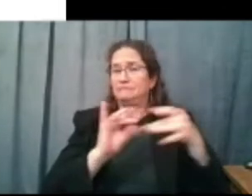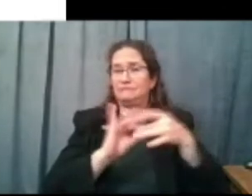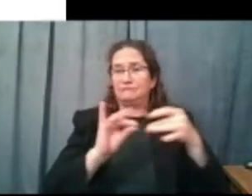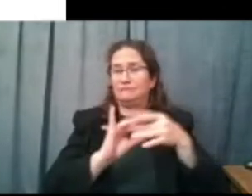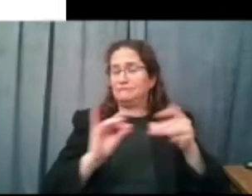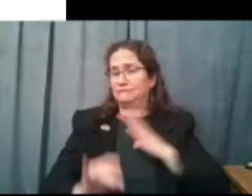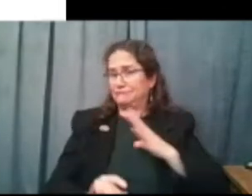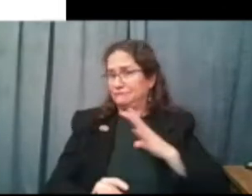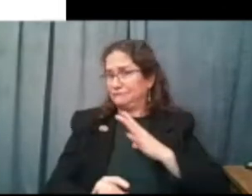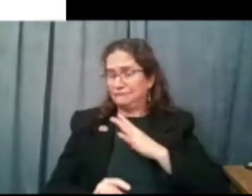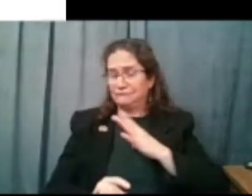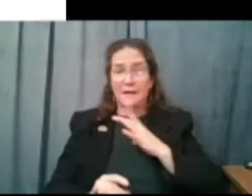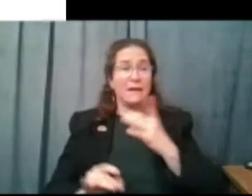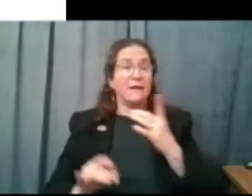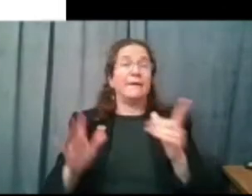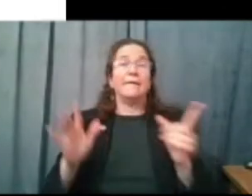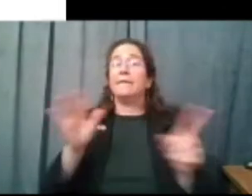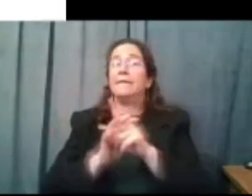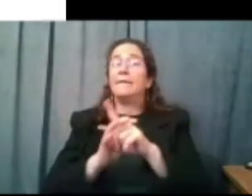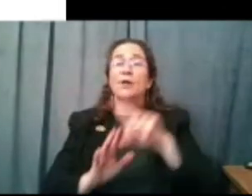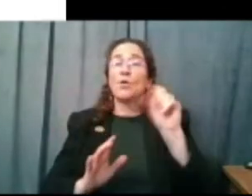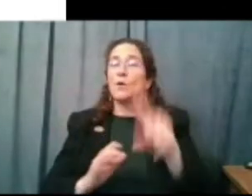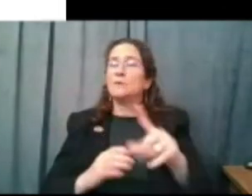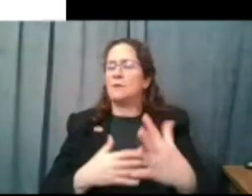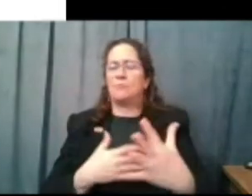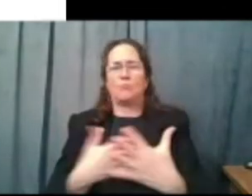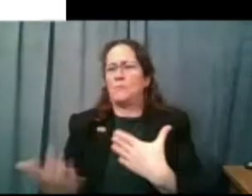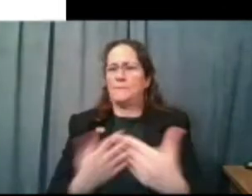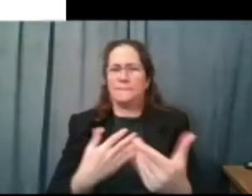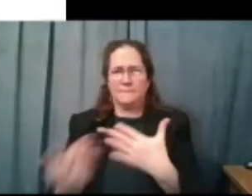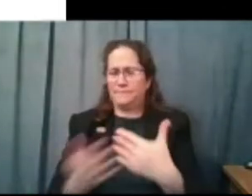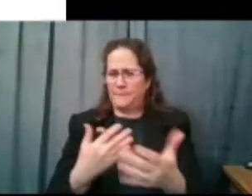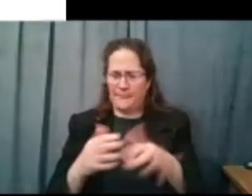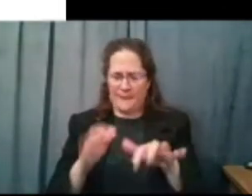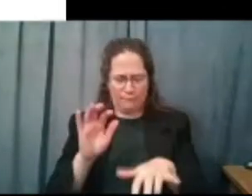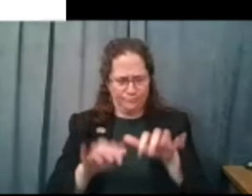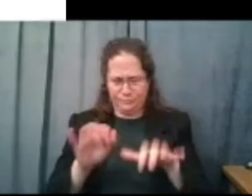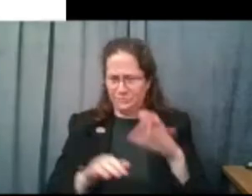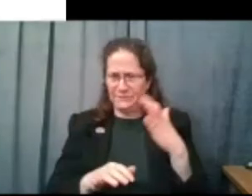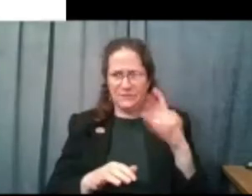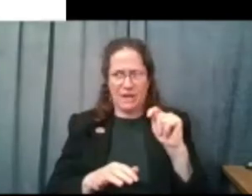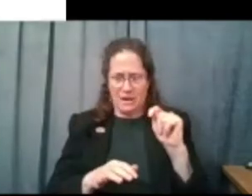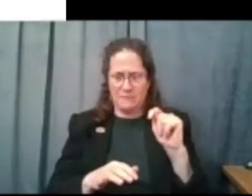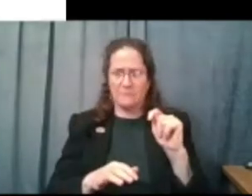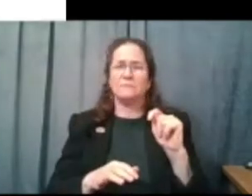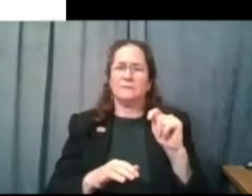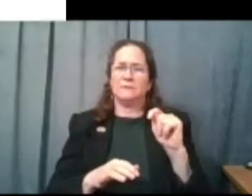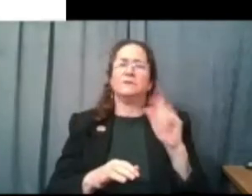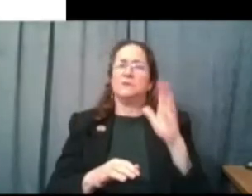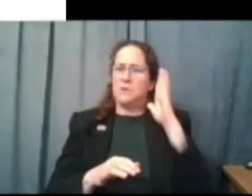If you some questions for us or anything like that, you know, feel free to put in the chat. We'll will answer in the chat.